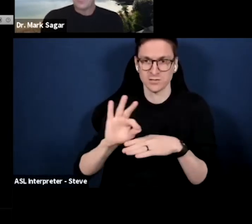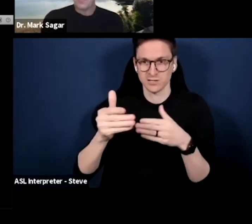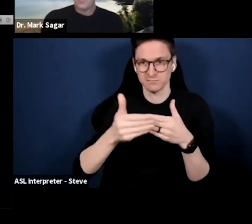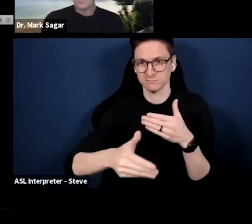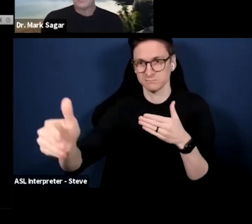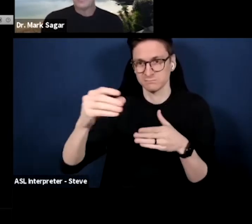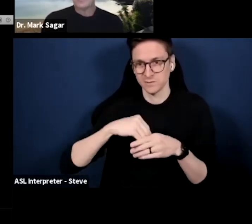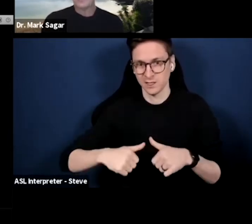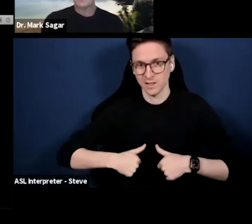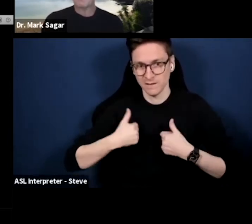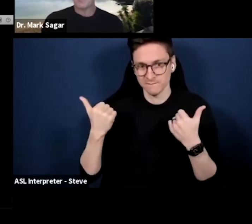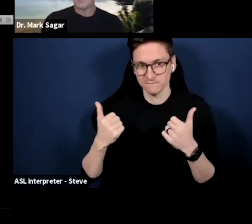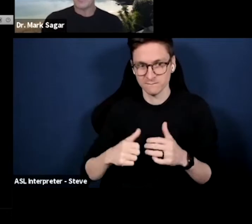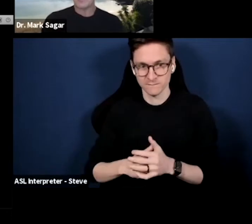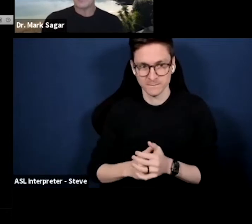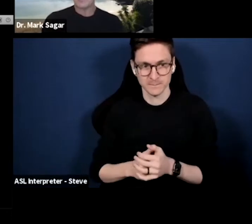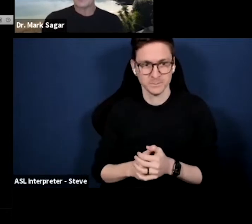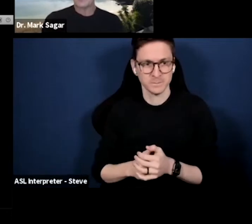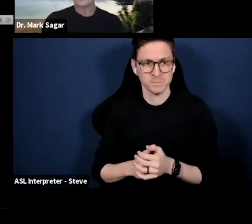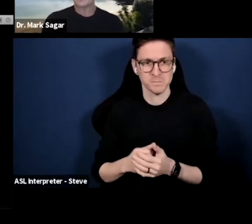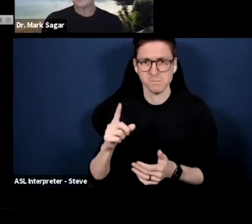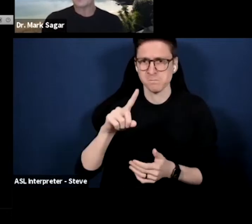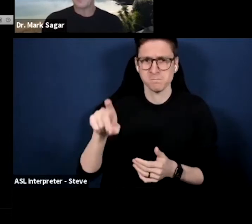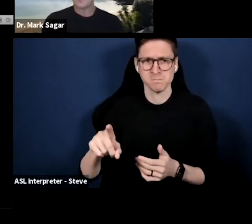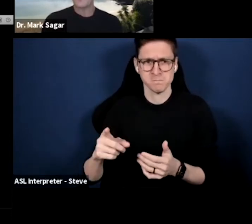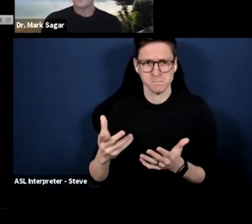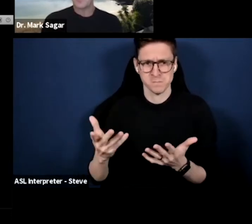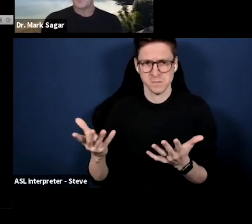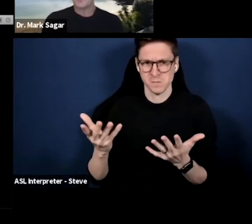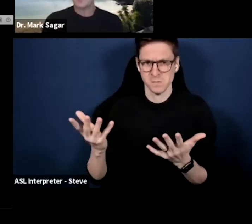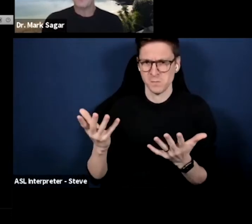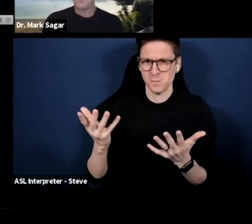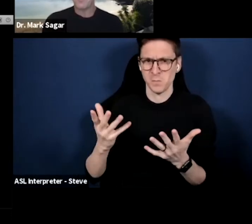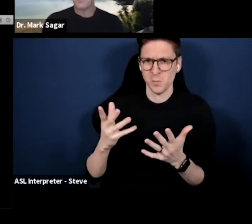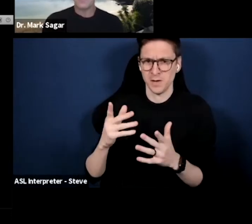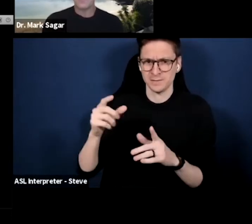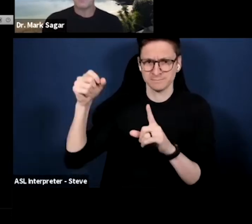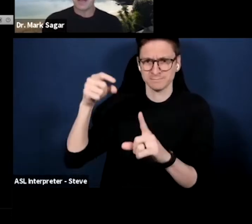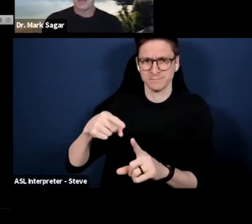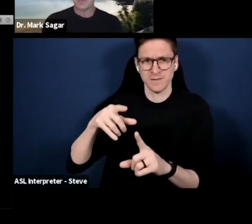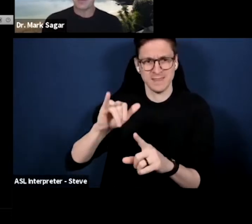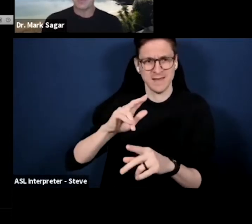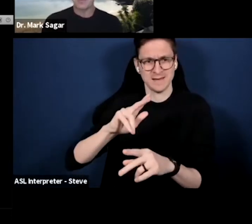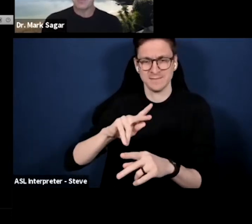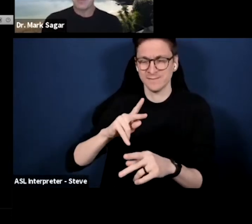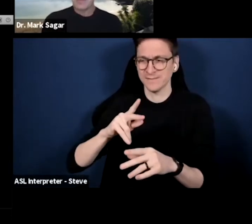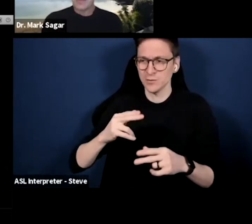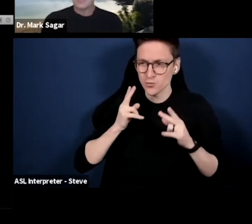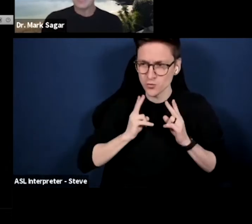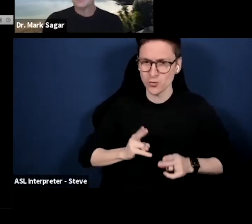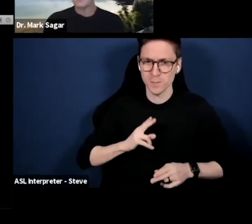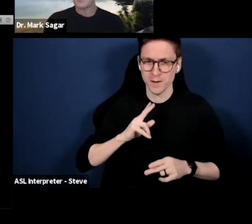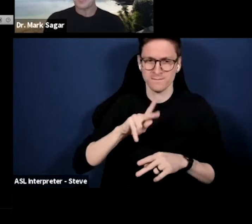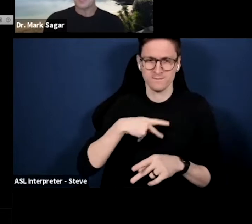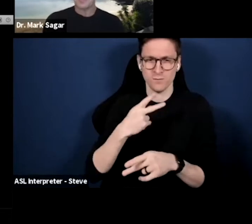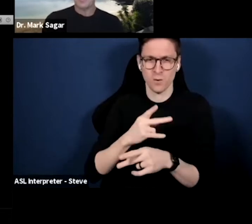what gives rise to this most human form of interaction and is it possible